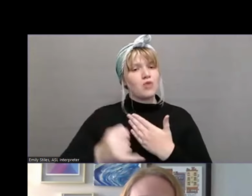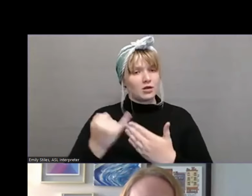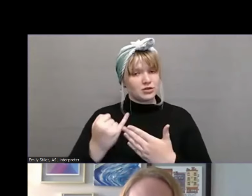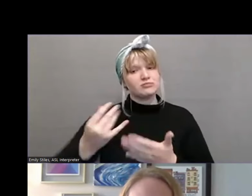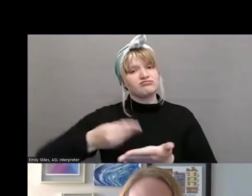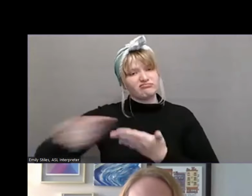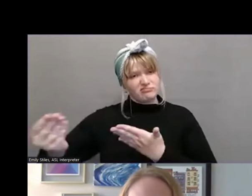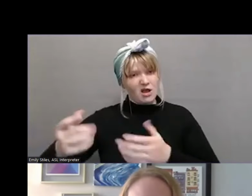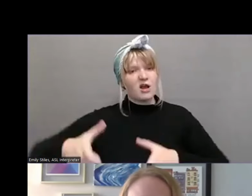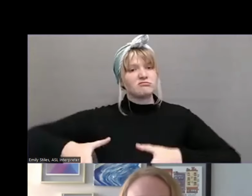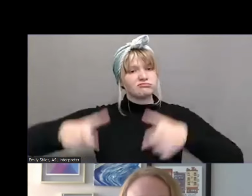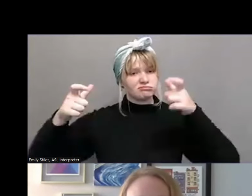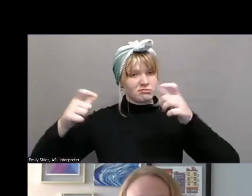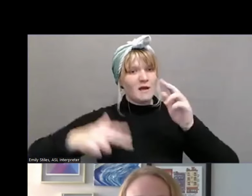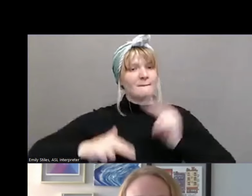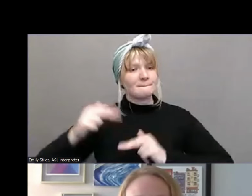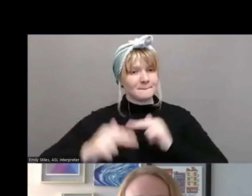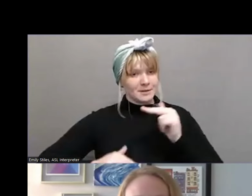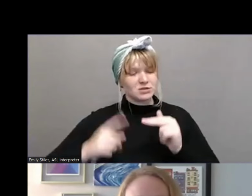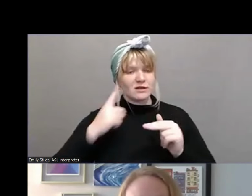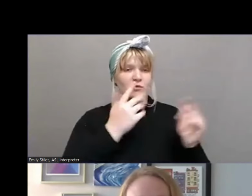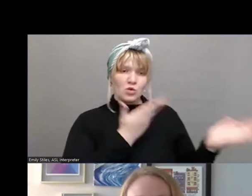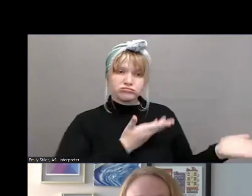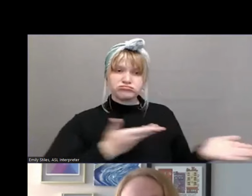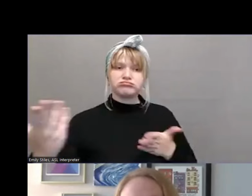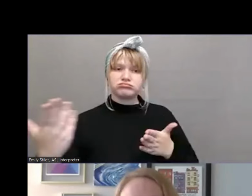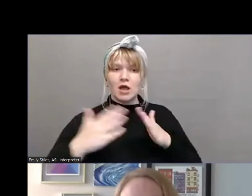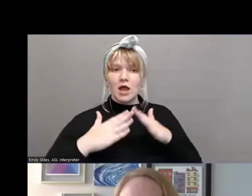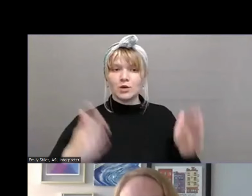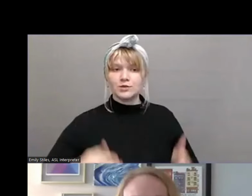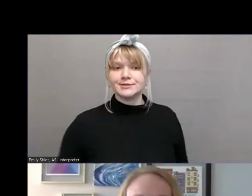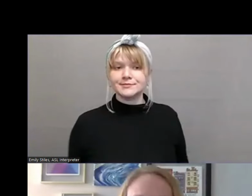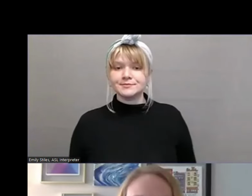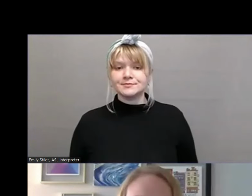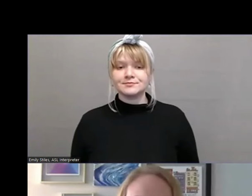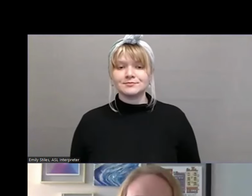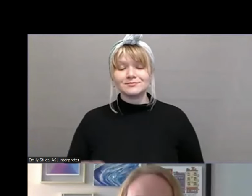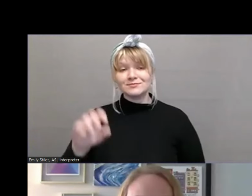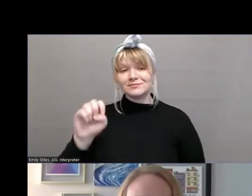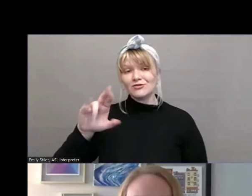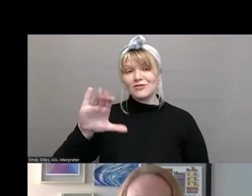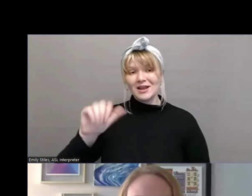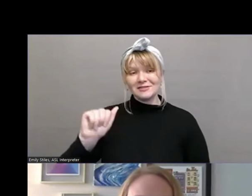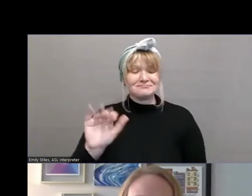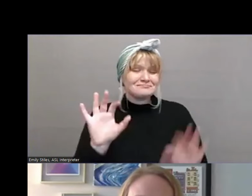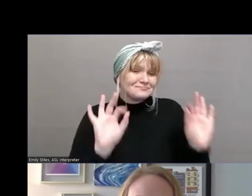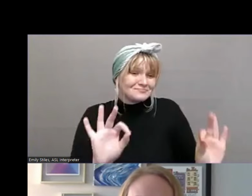ERICA McFADDEN: Thank you Kelsey. Rob, my ACL colleague, did you want to have any final thoughts?